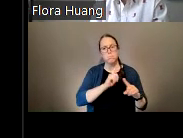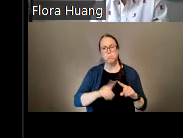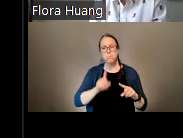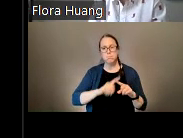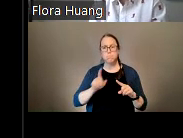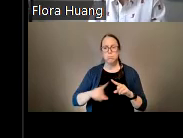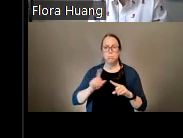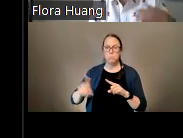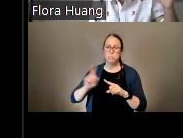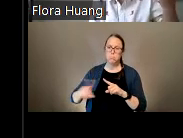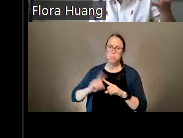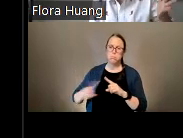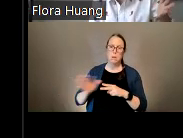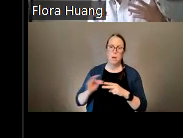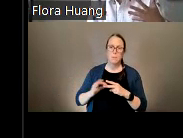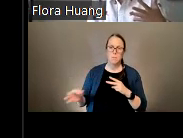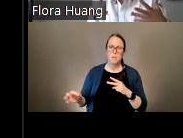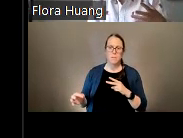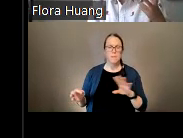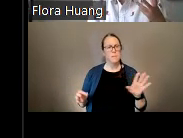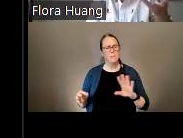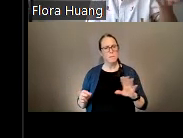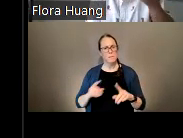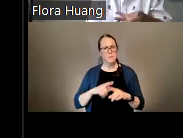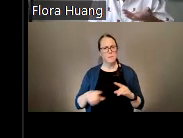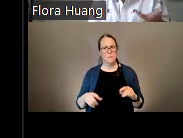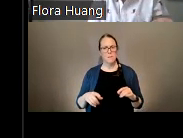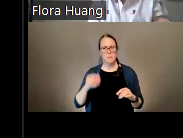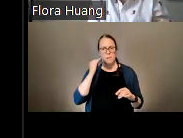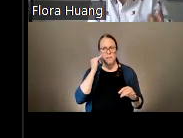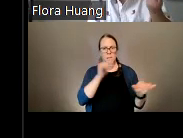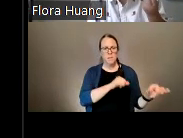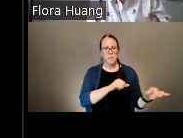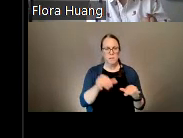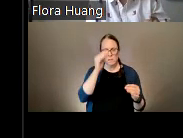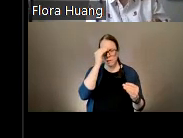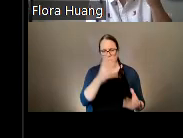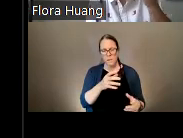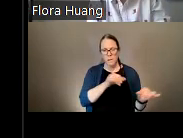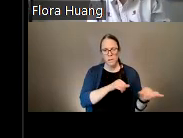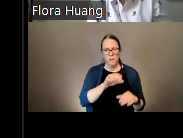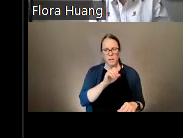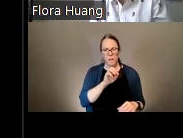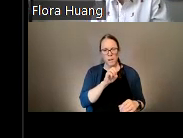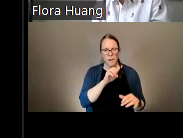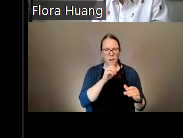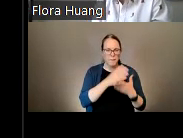a bunch of different options. Just if it's the same information, the same core piece of information,